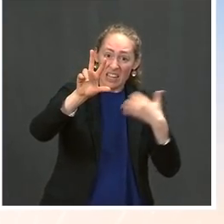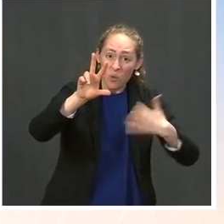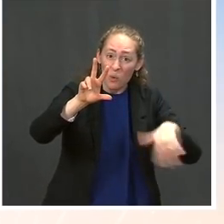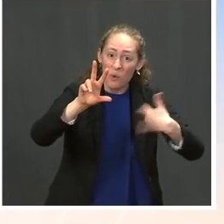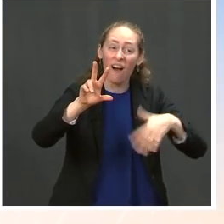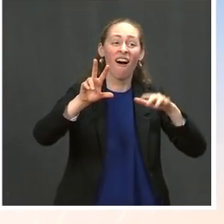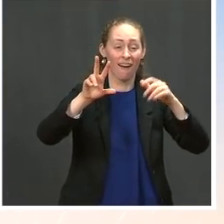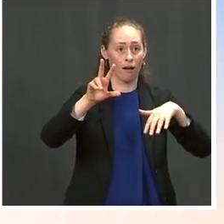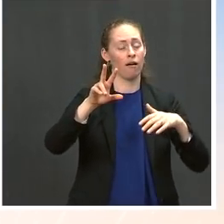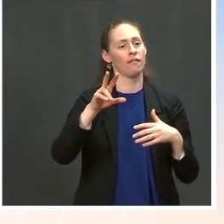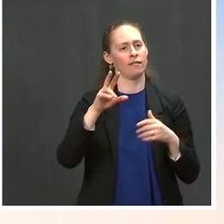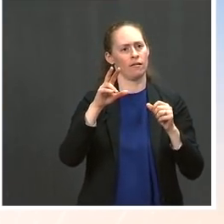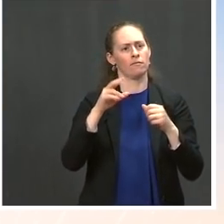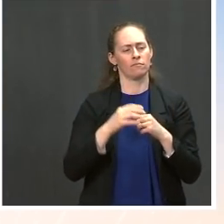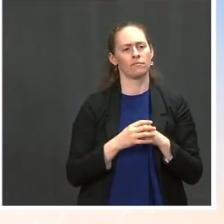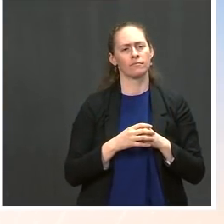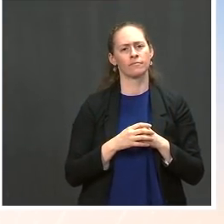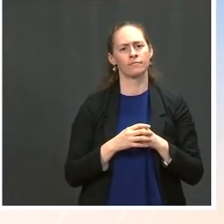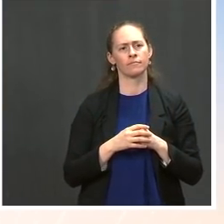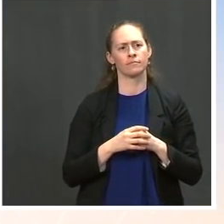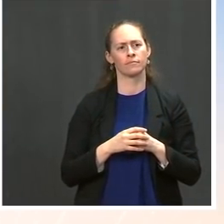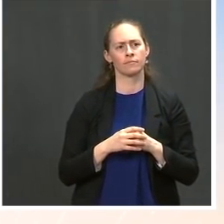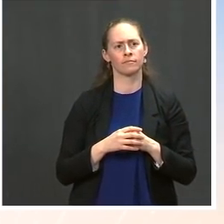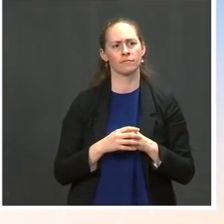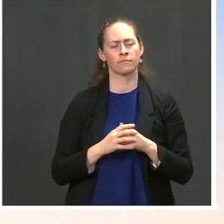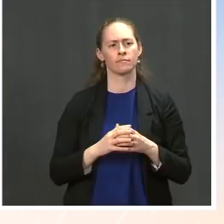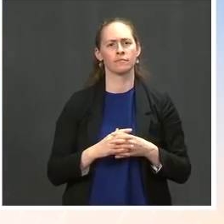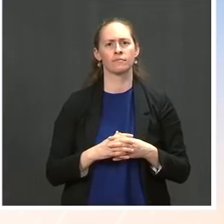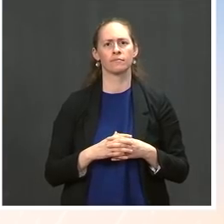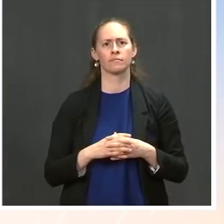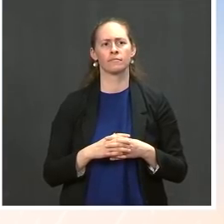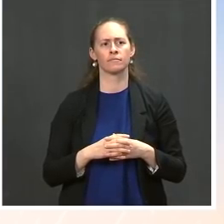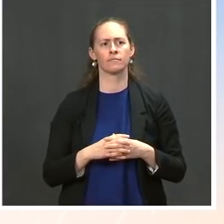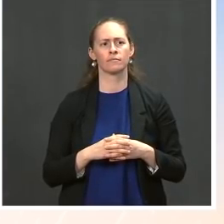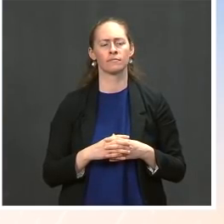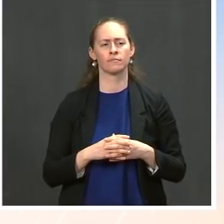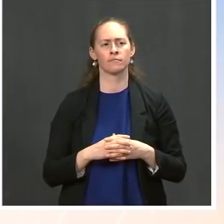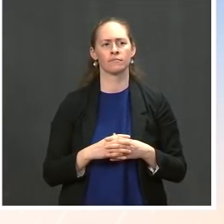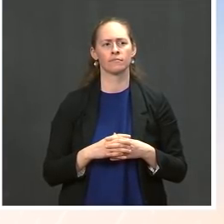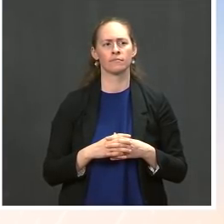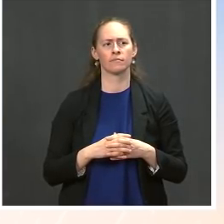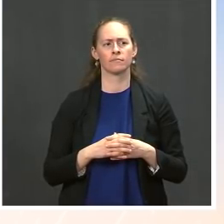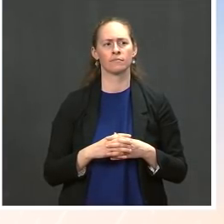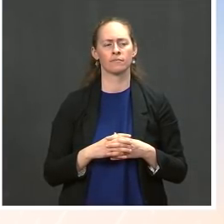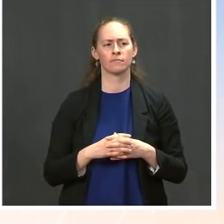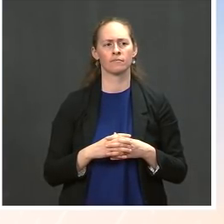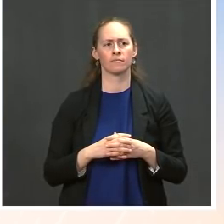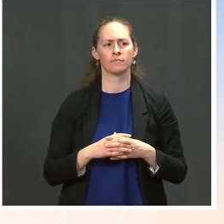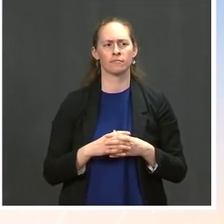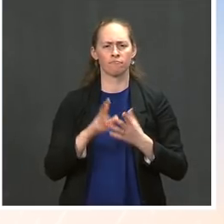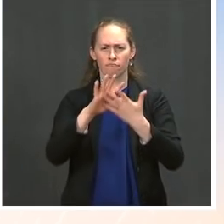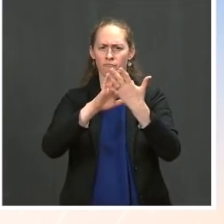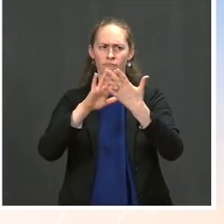was a "bonehead idea" when FDR tried it. So why ask a panel now to go and see if it is a good idea?